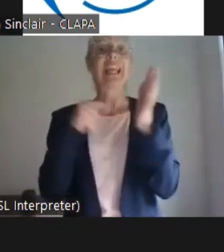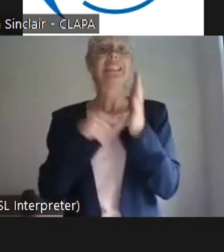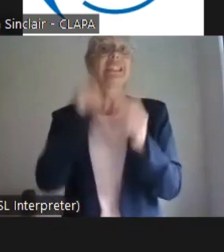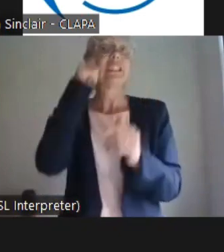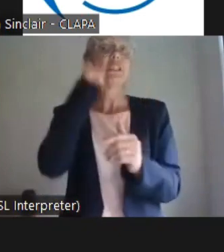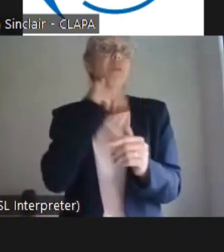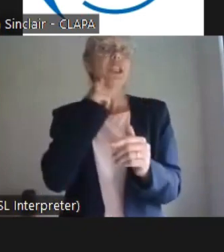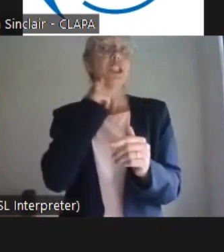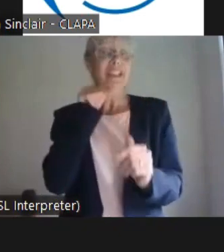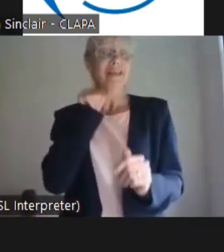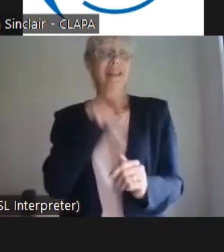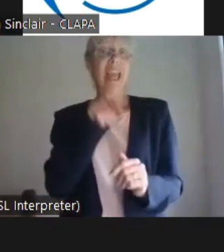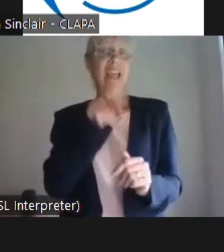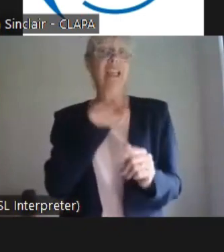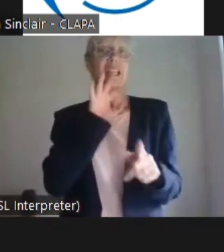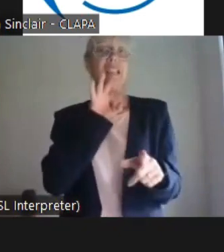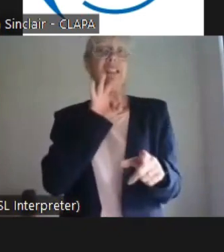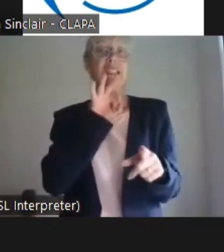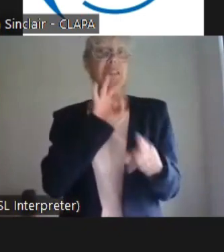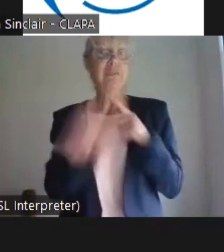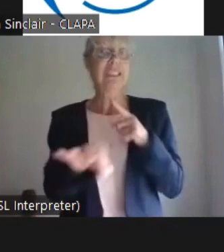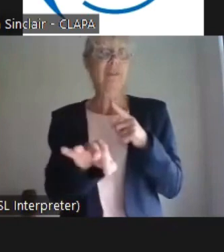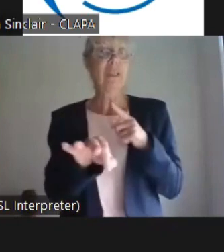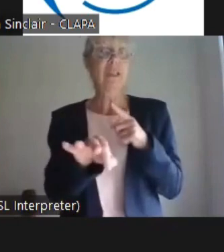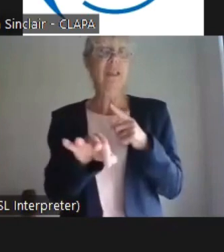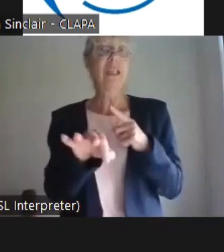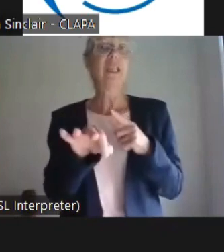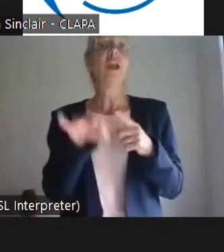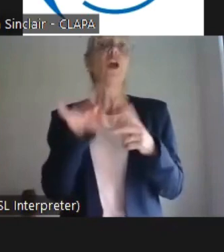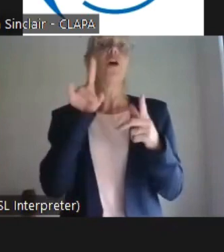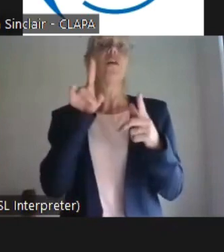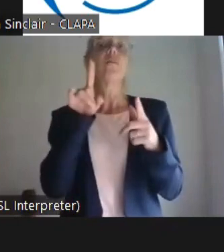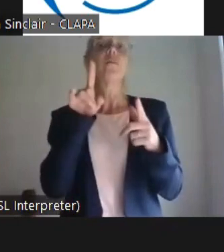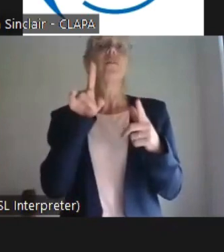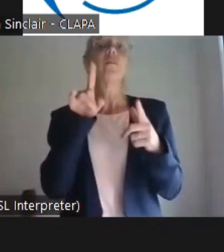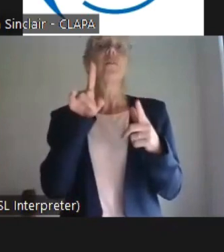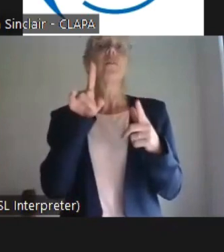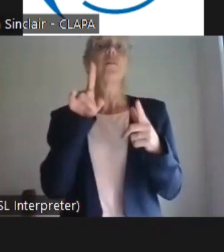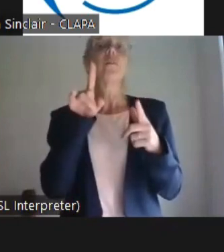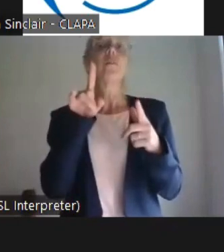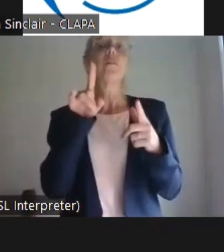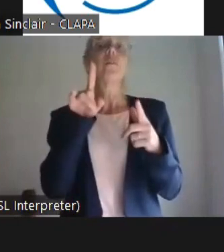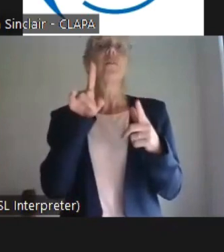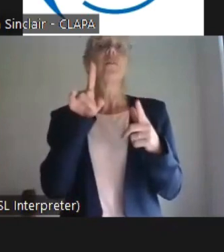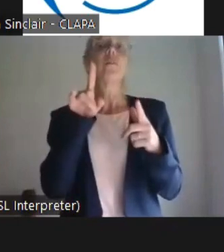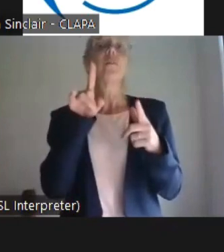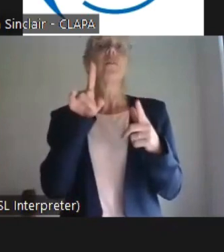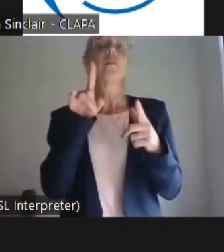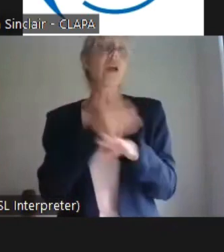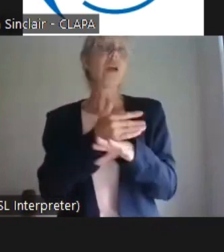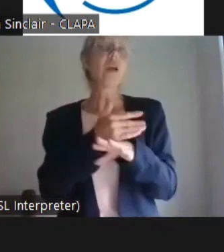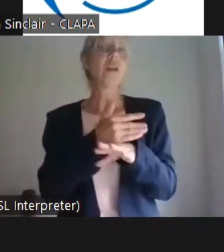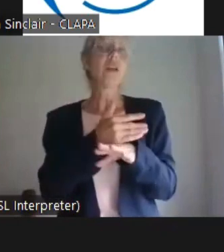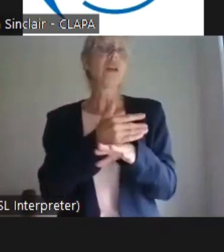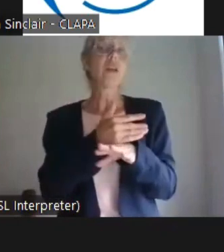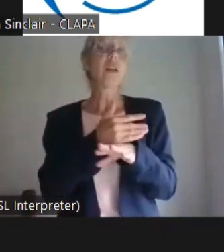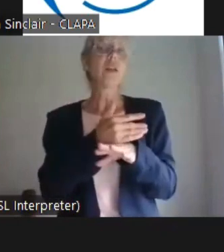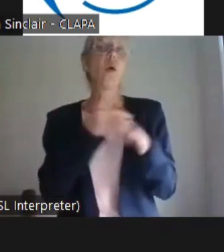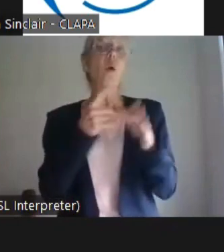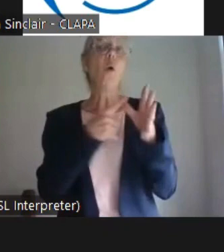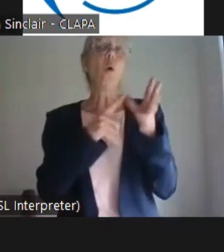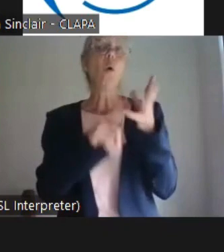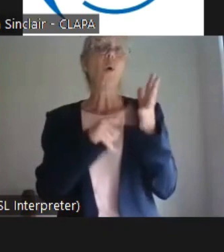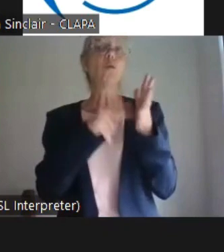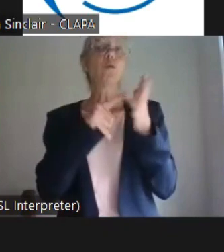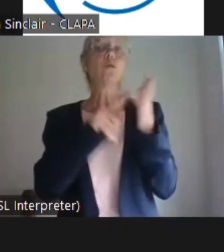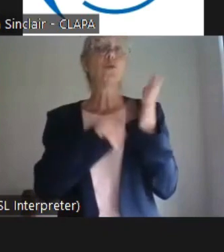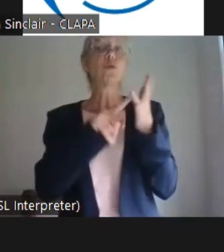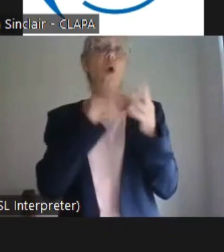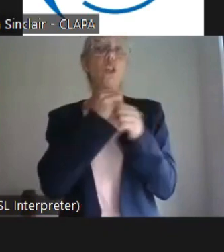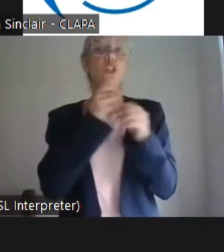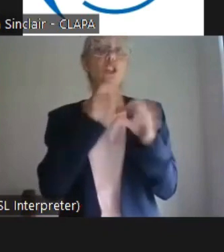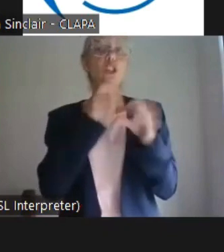can do more of the ENT um the airway apology so again you can ask your GP that you'd want